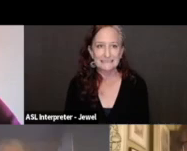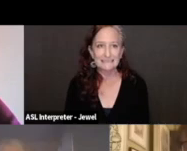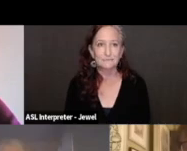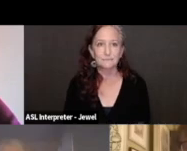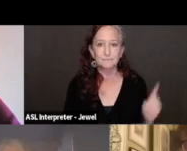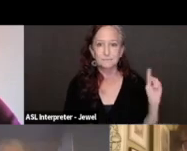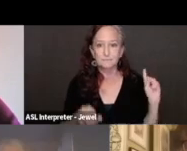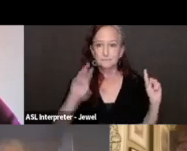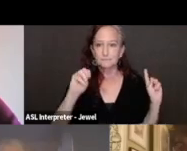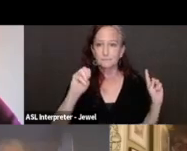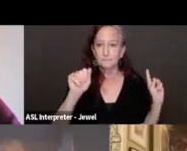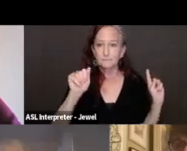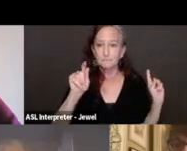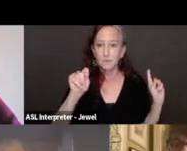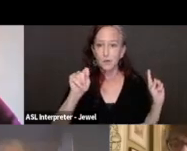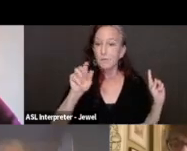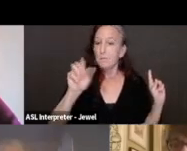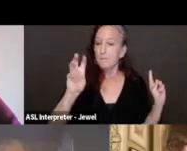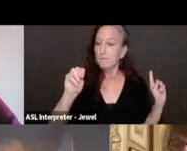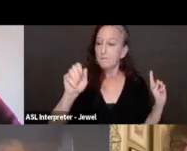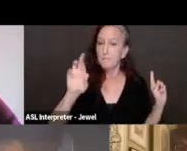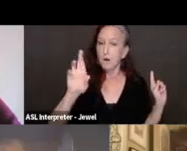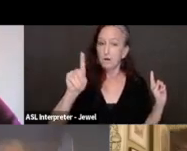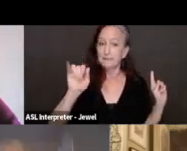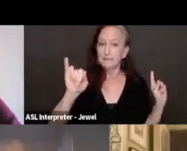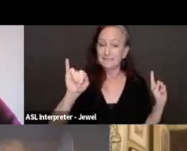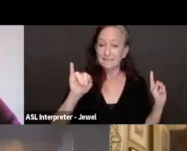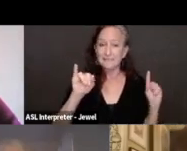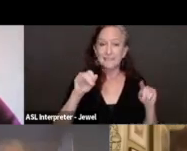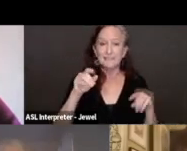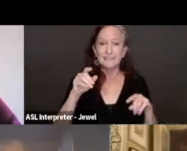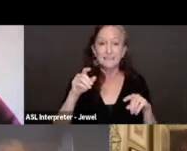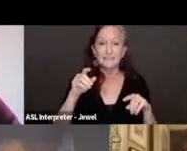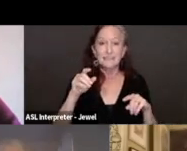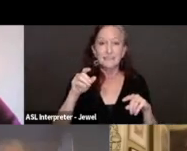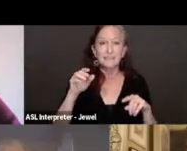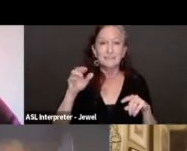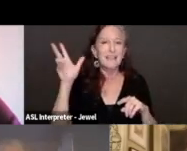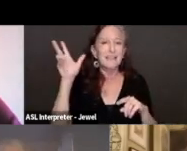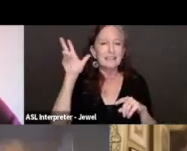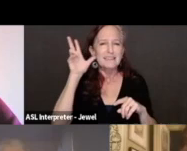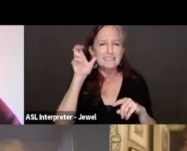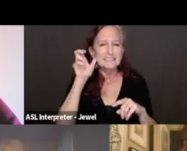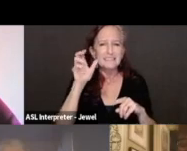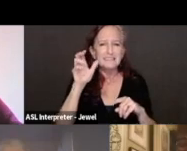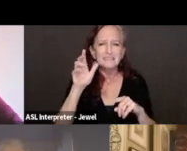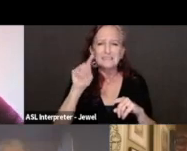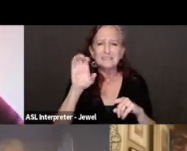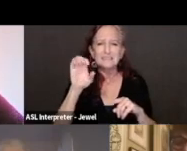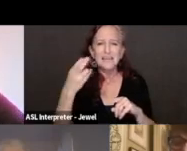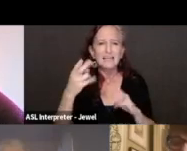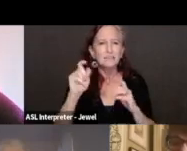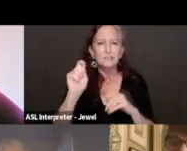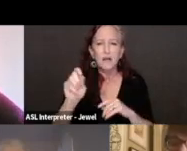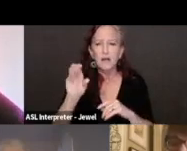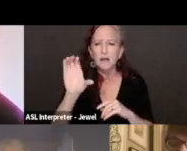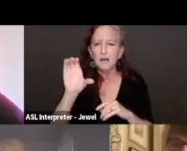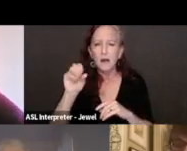I don't know what that listentech.com thing is but I will say I am a real fan